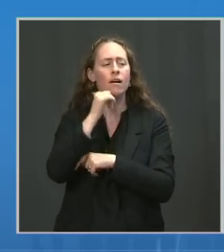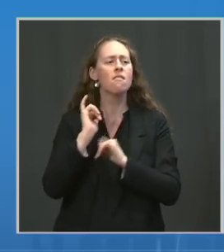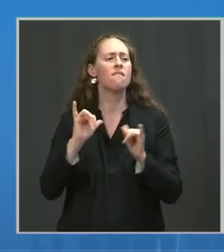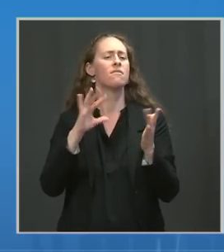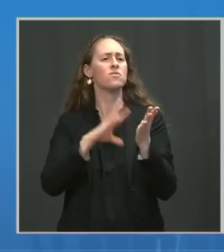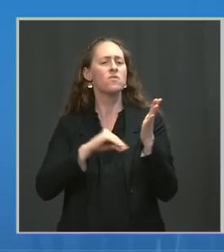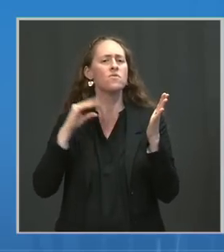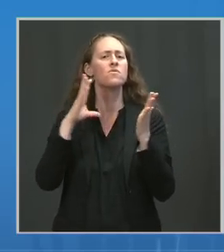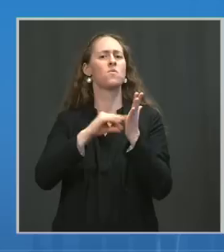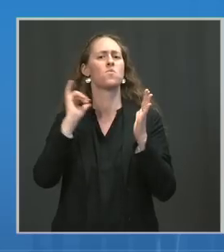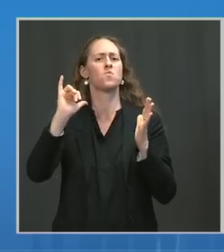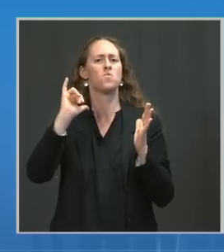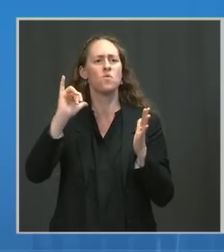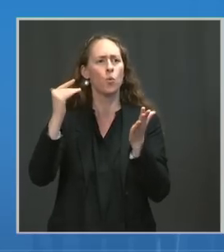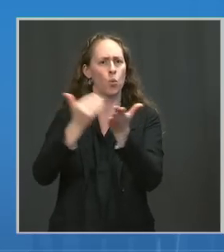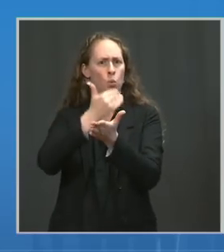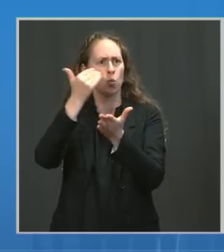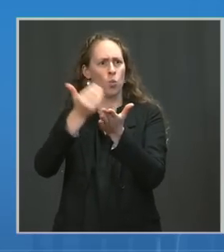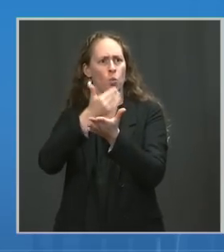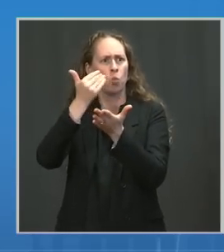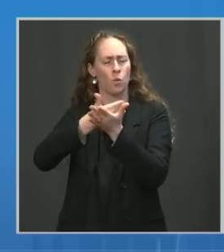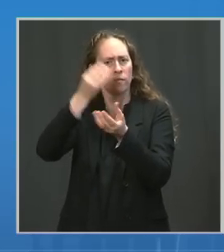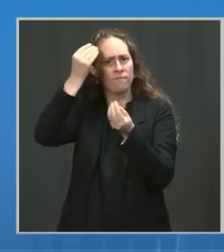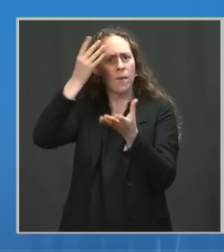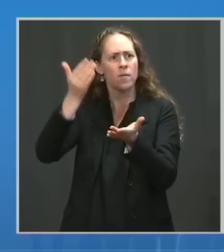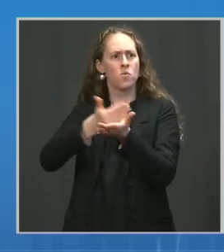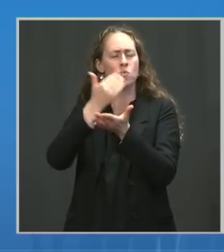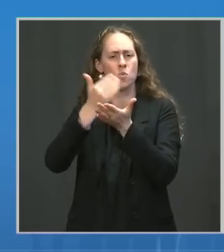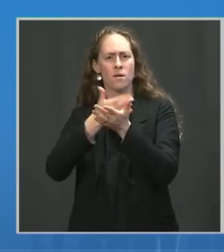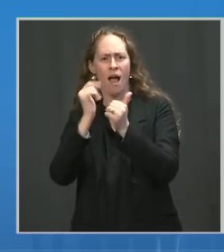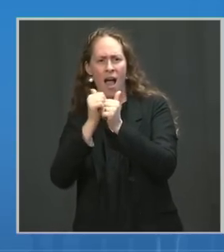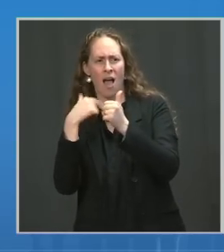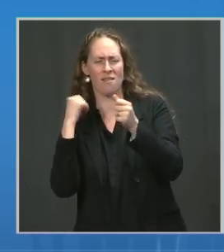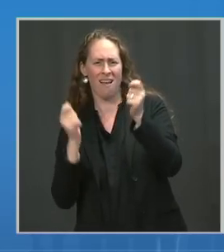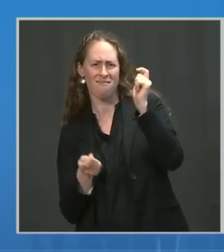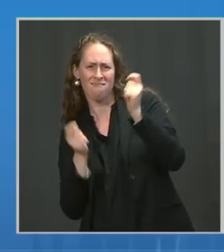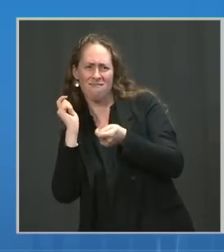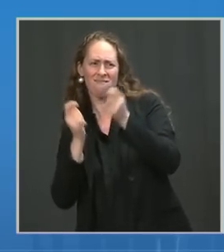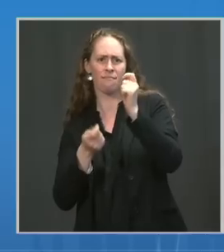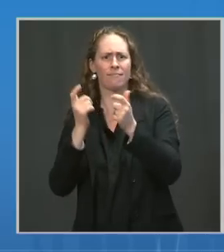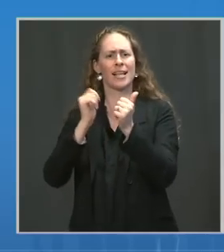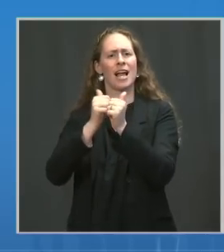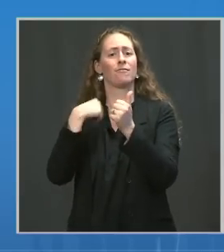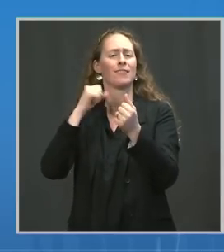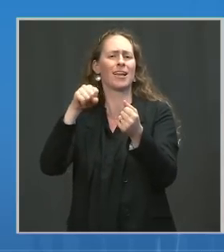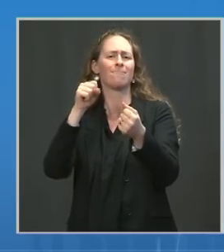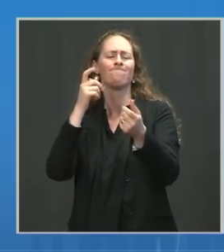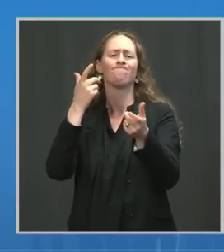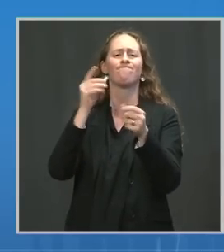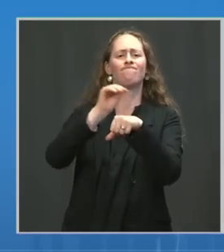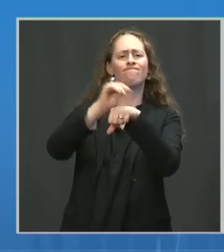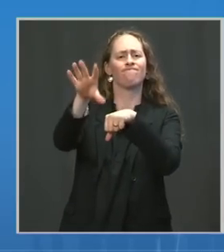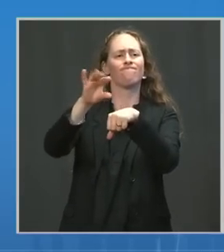and use this evidence to update our recommendations. Because of what we now know about the Delta variant